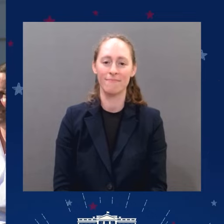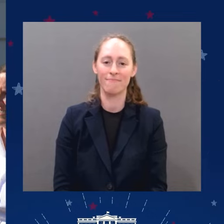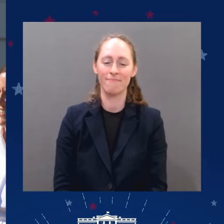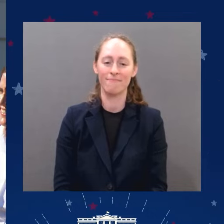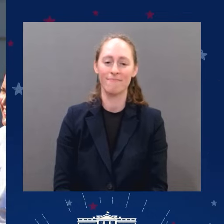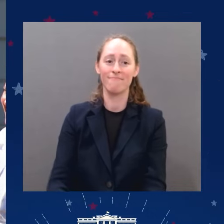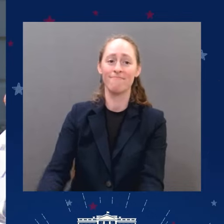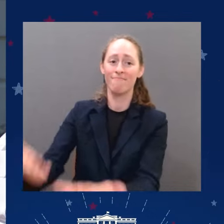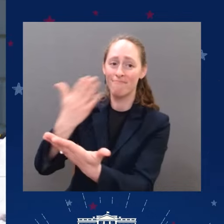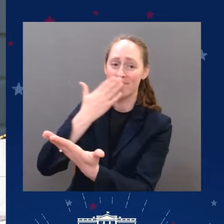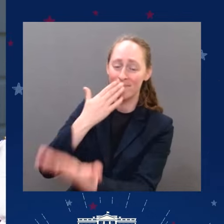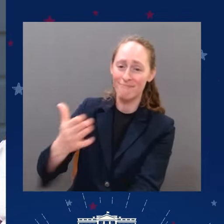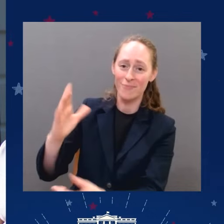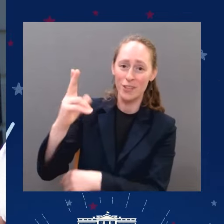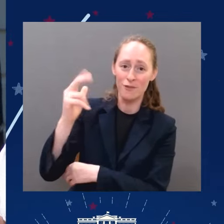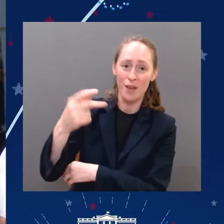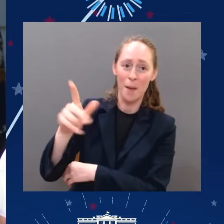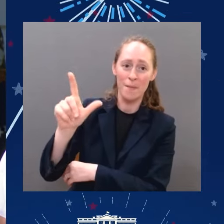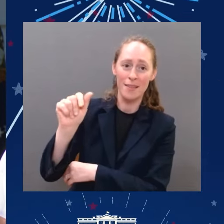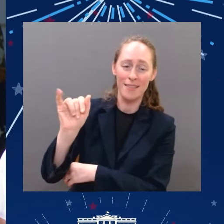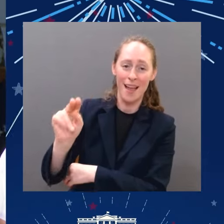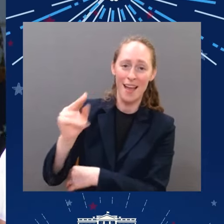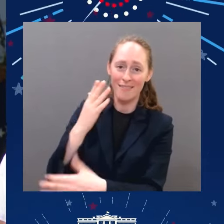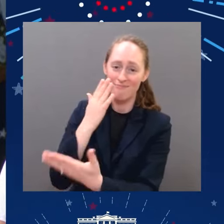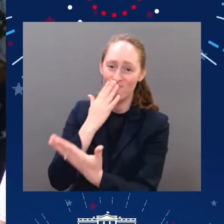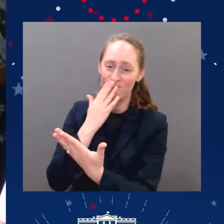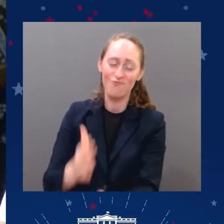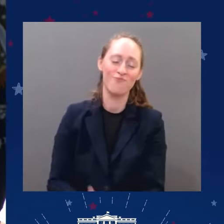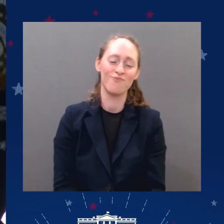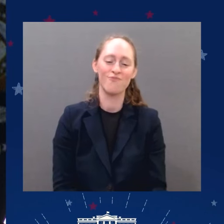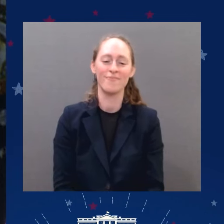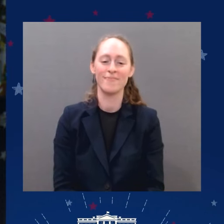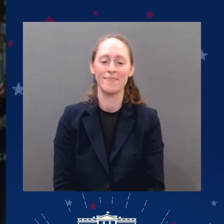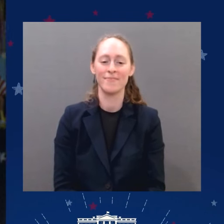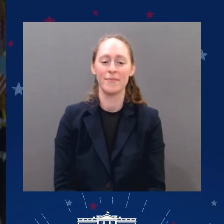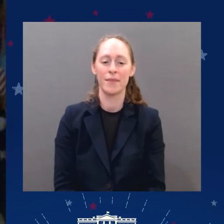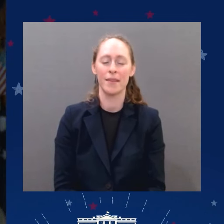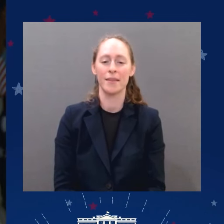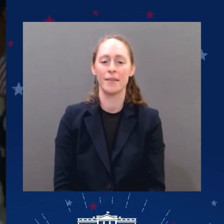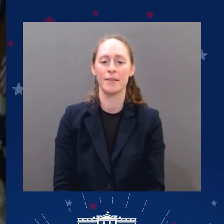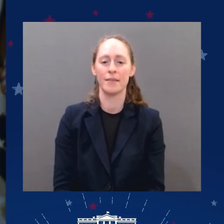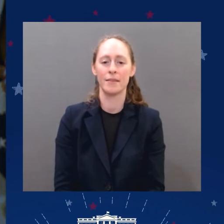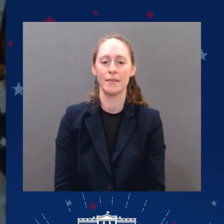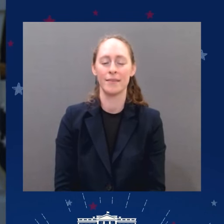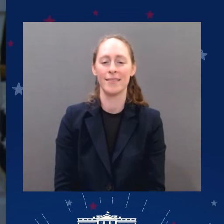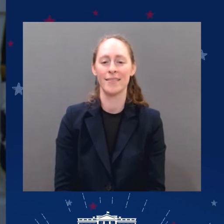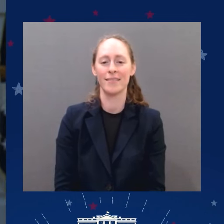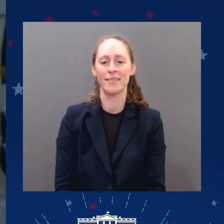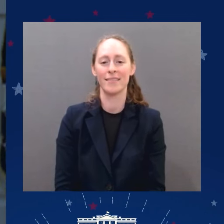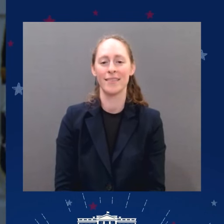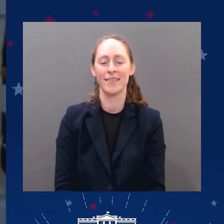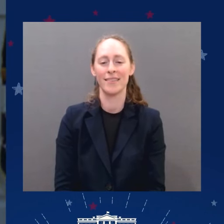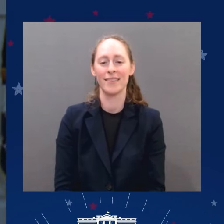And, you know, we had wished for good weather. You're probably all going, "I wish it was cooler right now." But thank you all for being here.